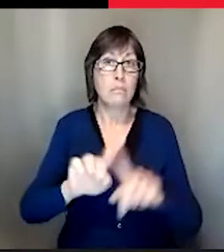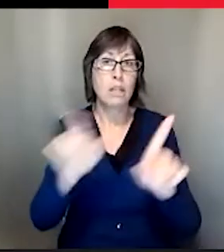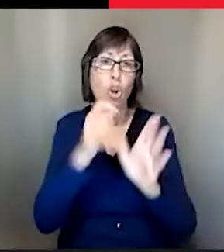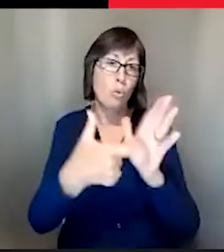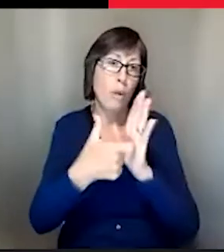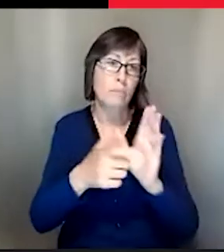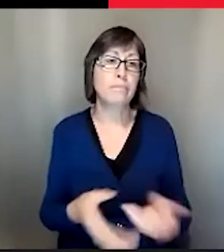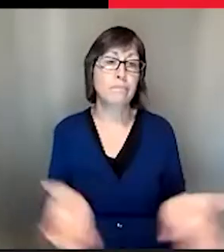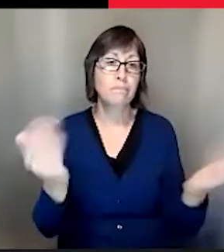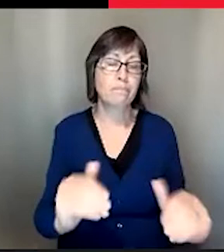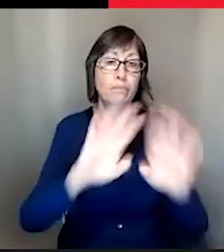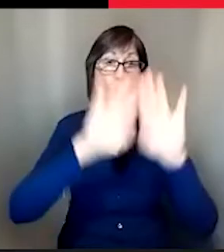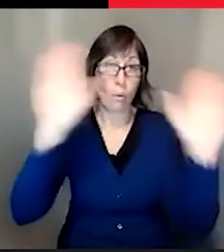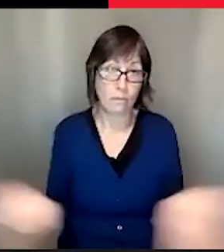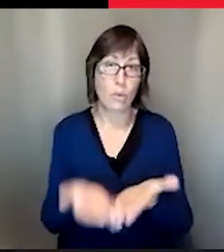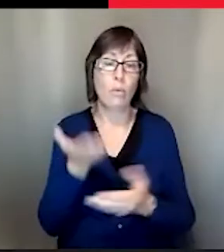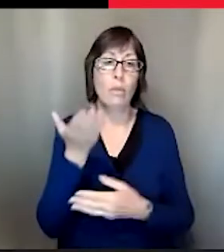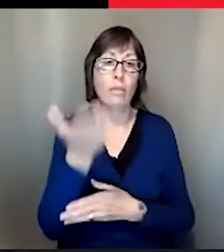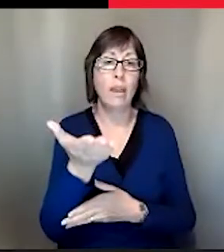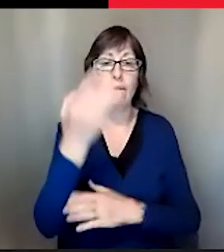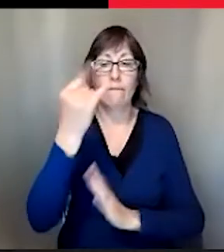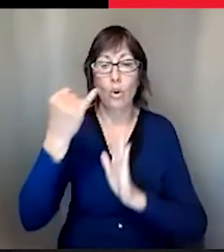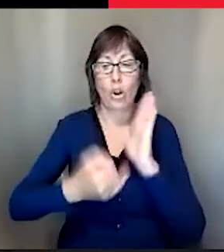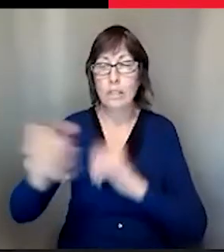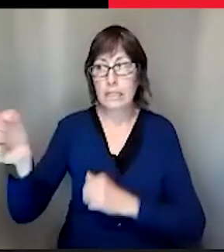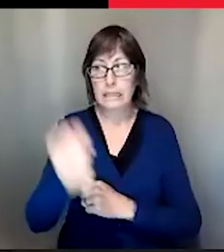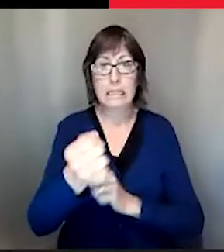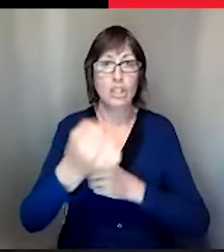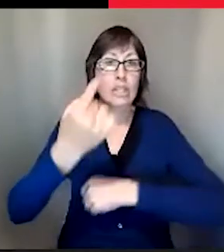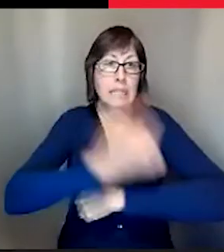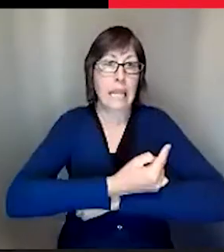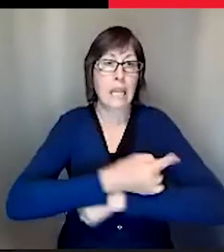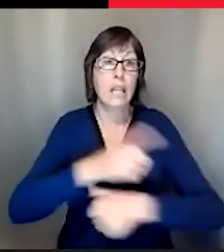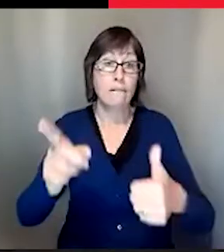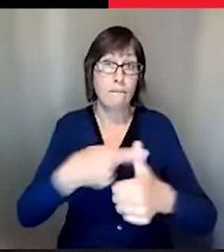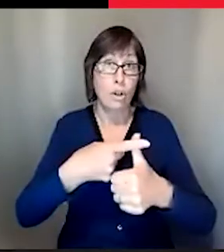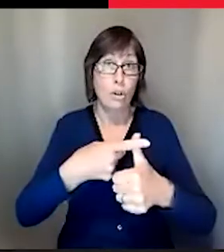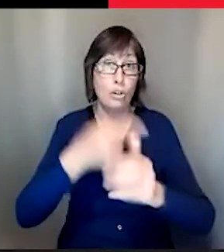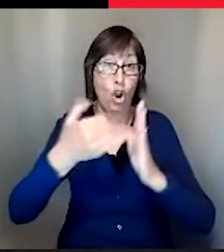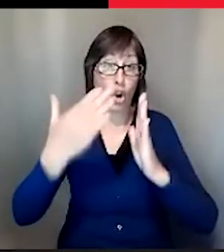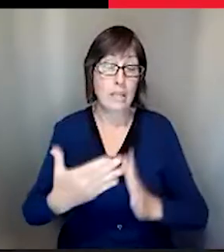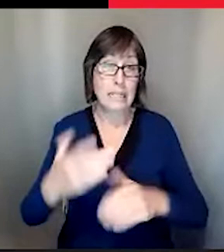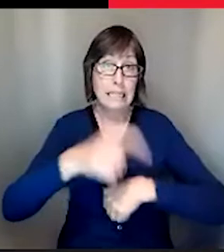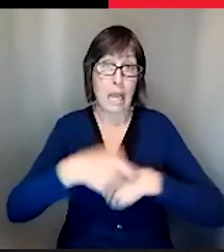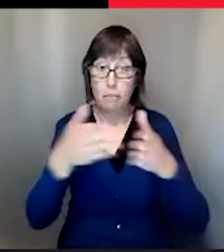Here is a quick overview of artist selection dates and the first artist’s timeline.